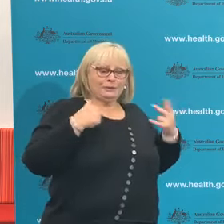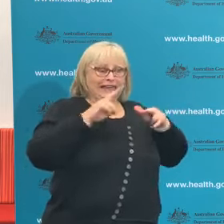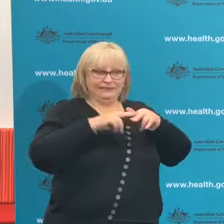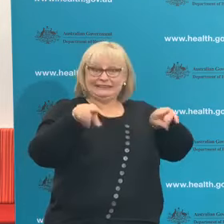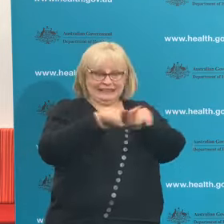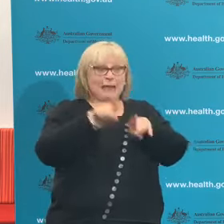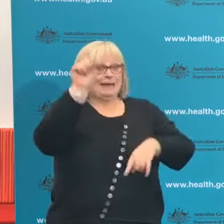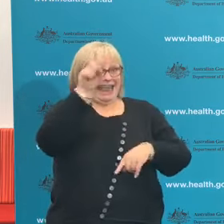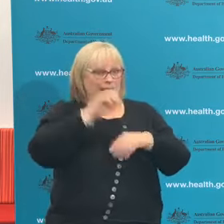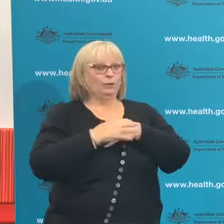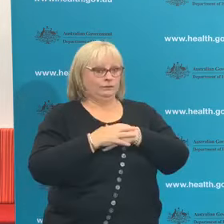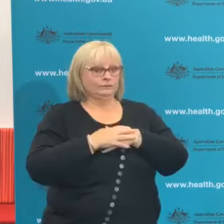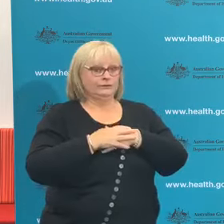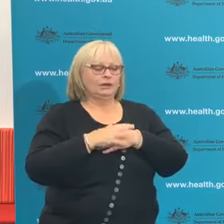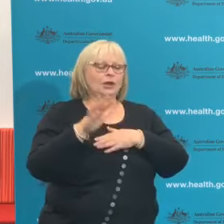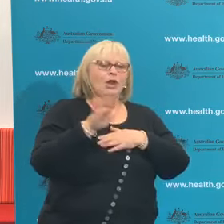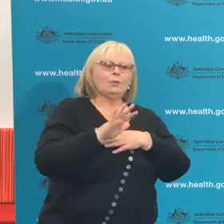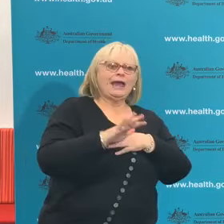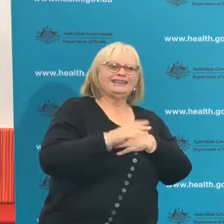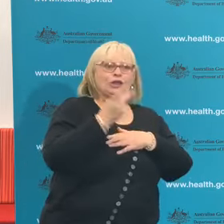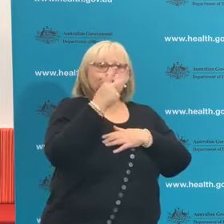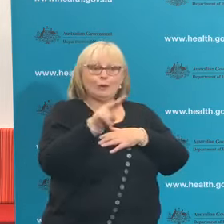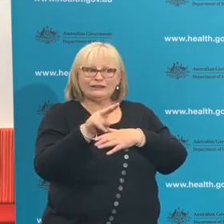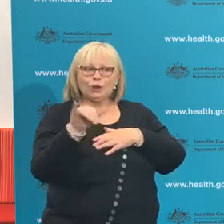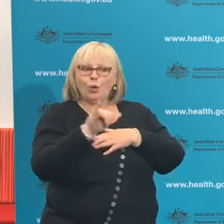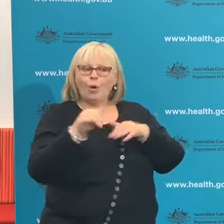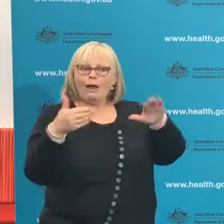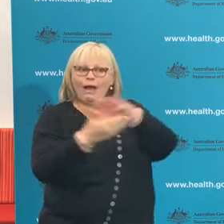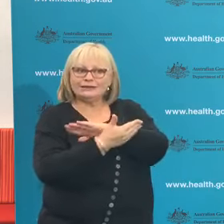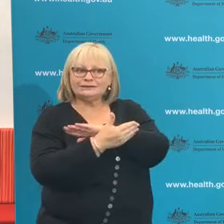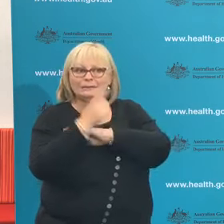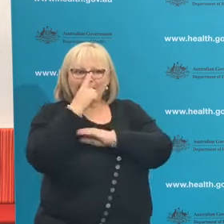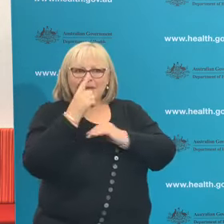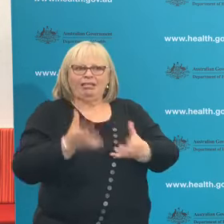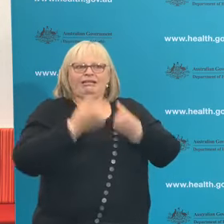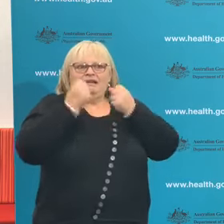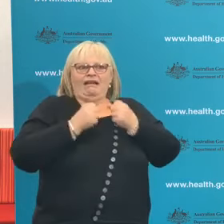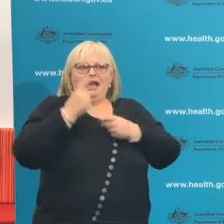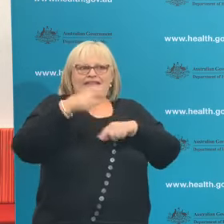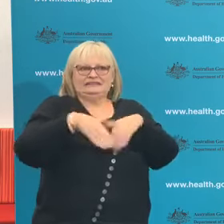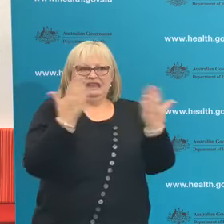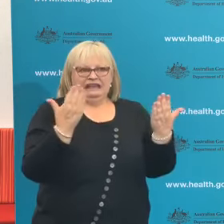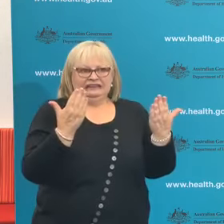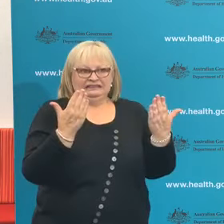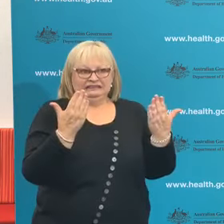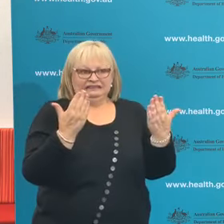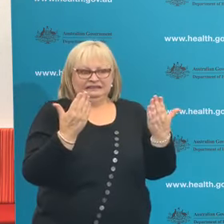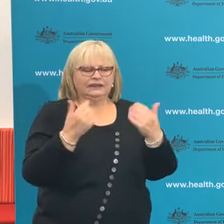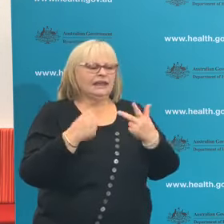are now with sort of 20 or fewer cases a day and very few of them being those